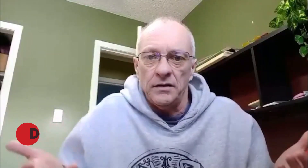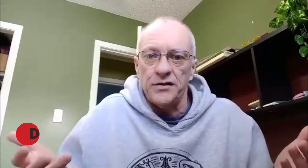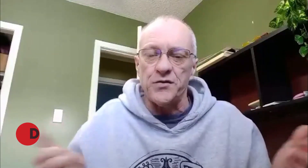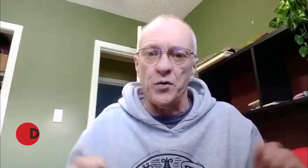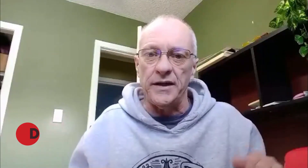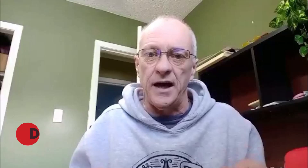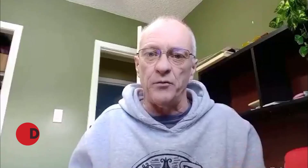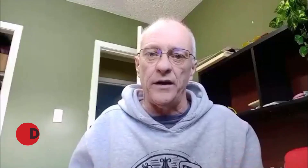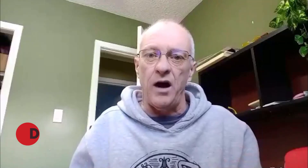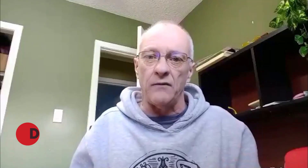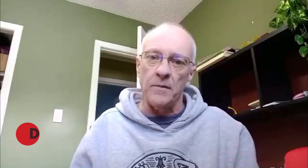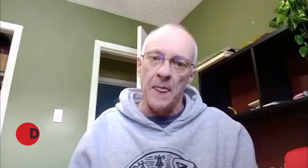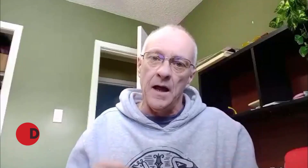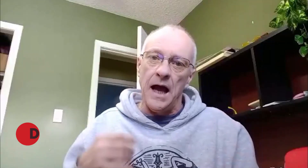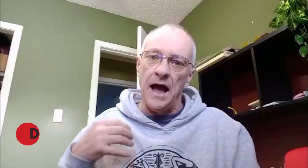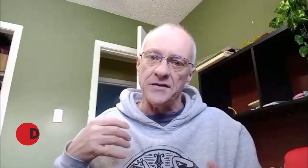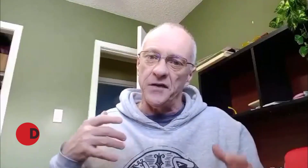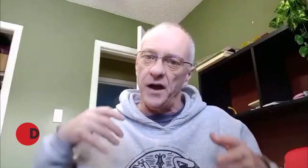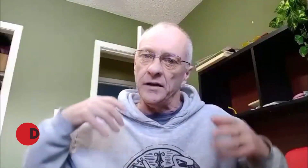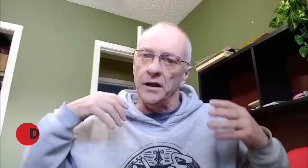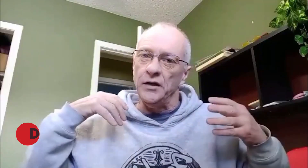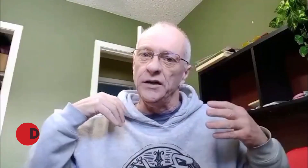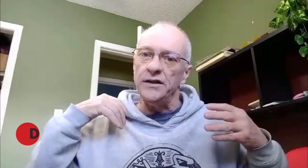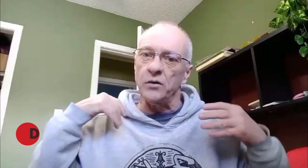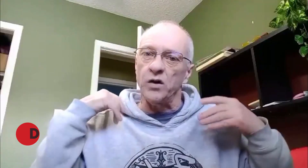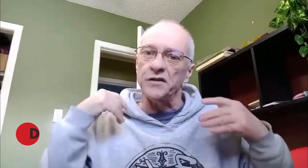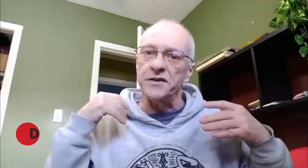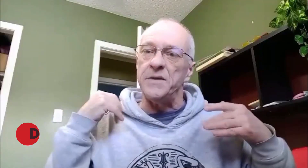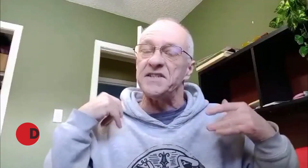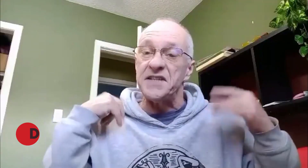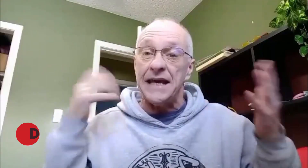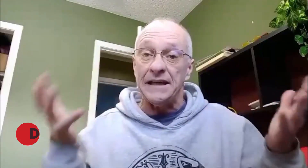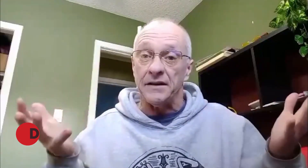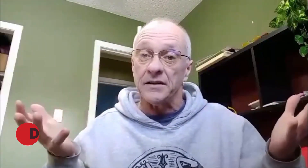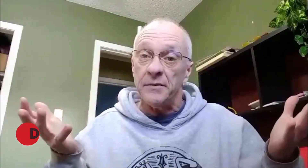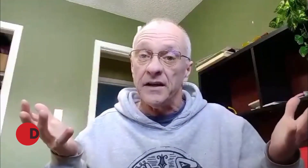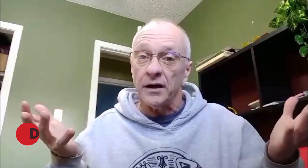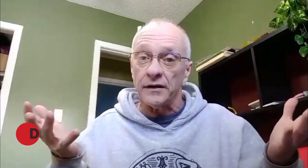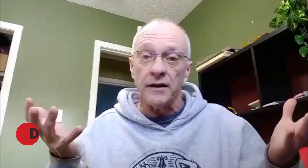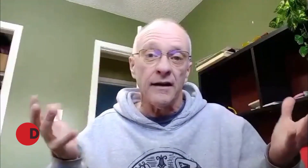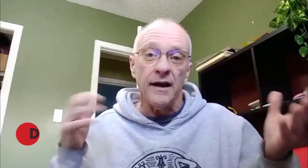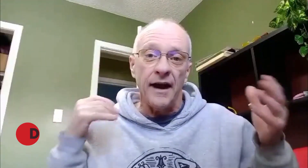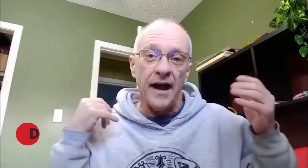reading, you're, you're just totally cut right off. So I thought, you need your words to be seen to be heard.